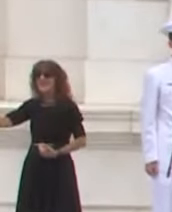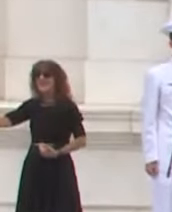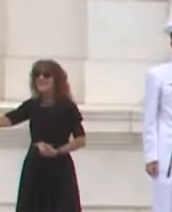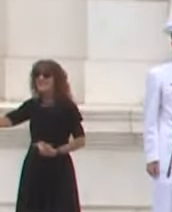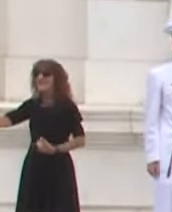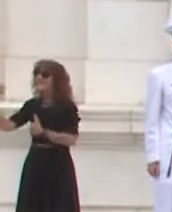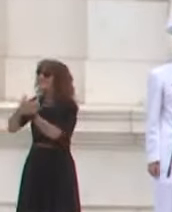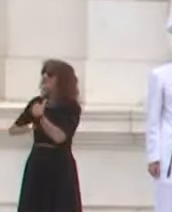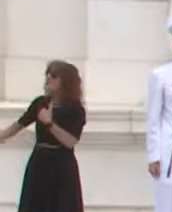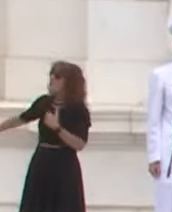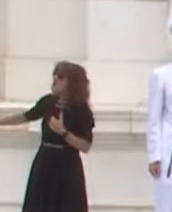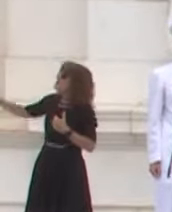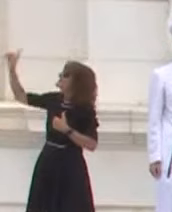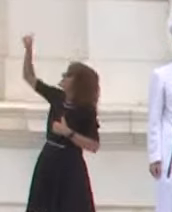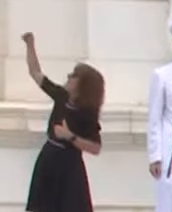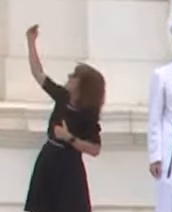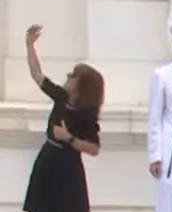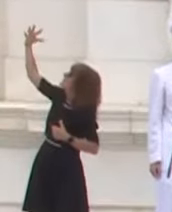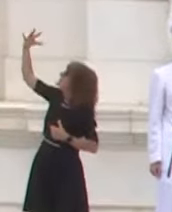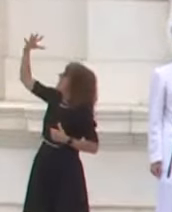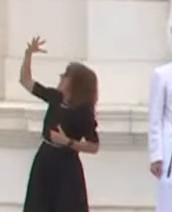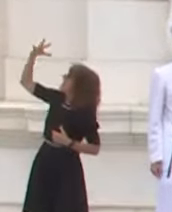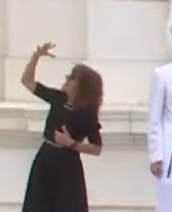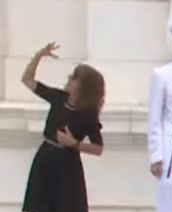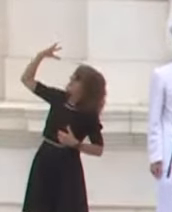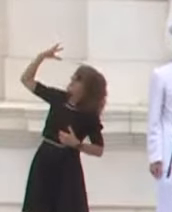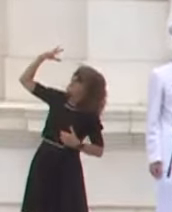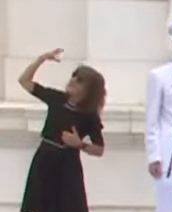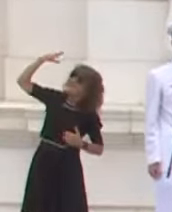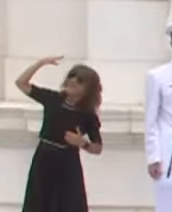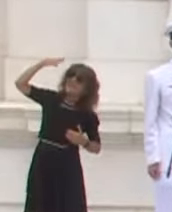When the sun come shining, then I was strolling